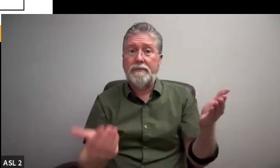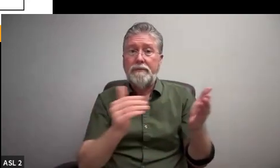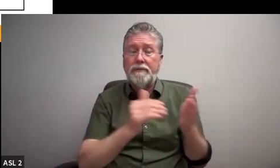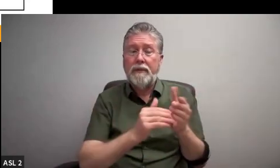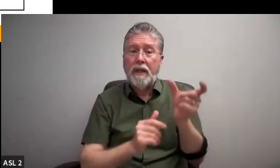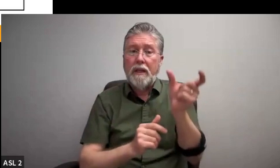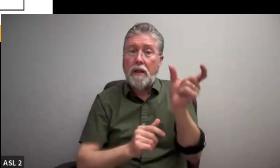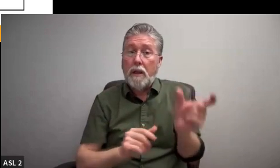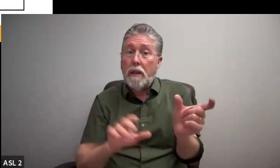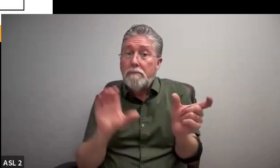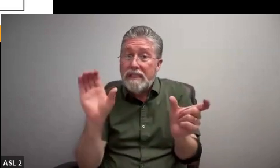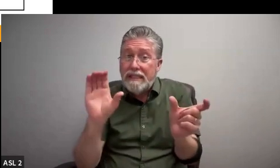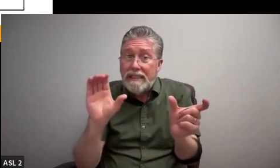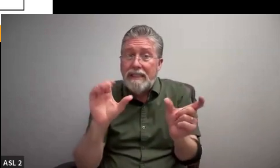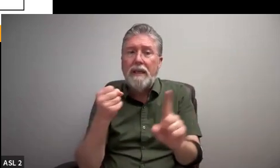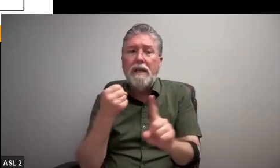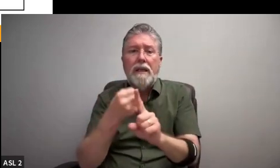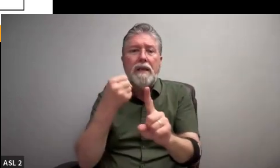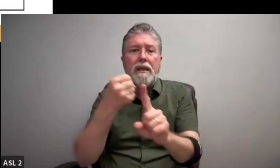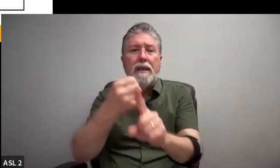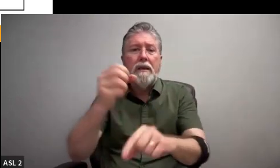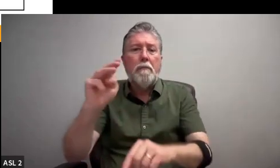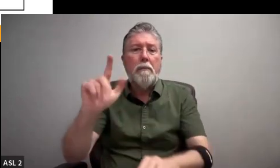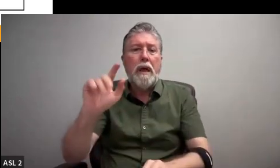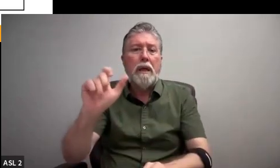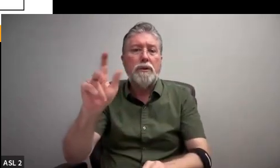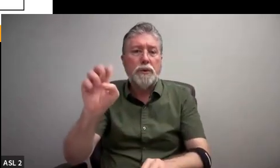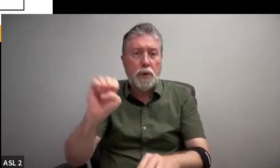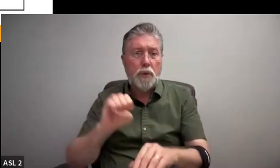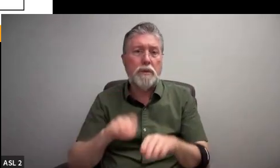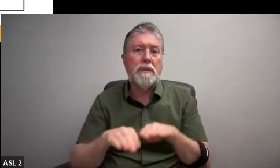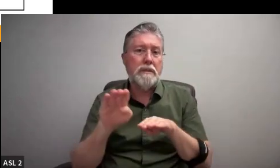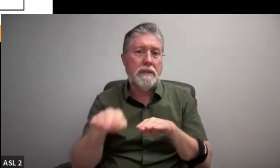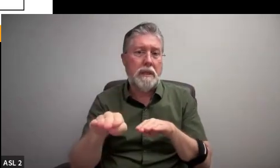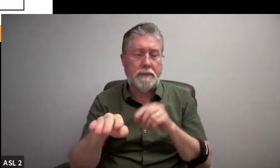the milestone steps that they'll be taking. So here in this example,